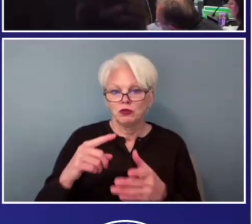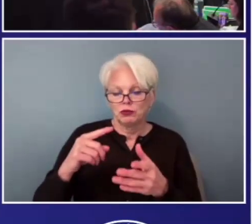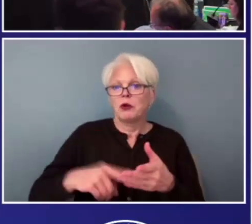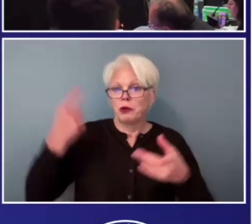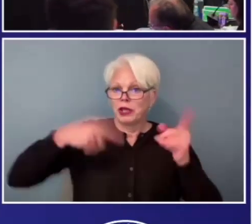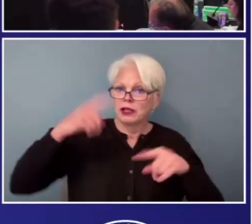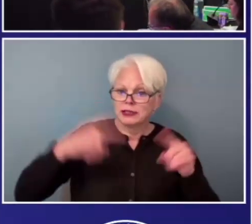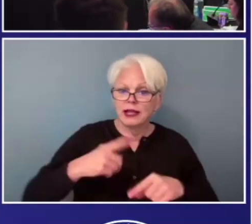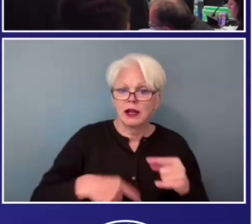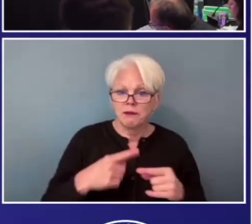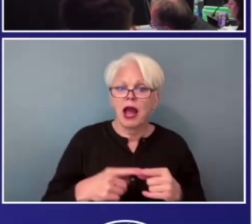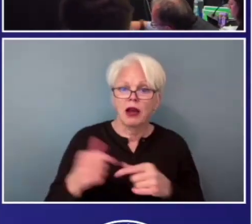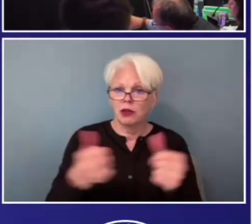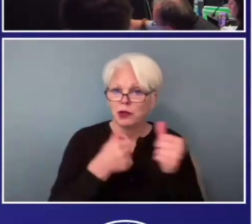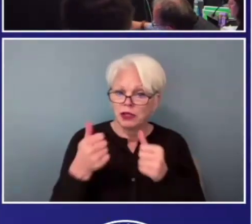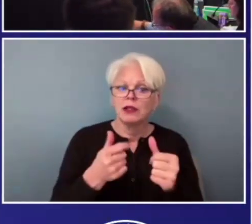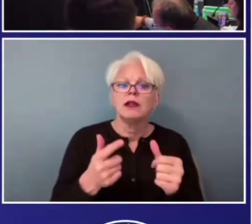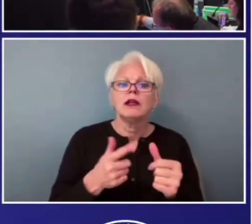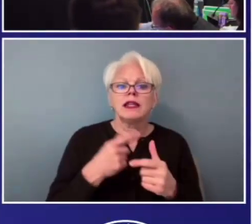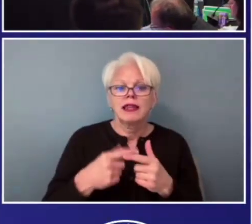about a week before -- about a day or so before we publish.